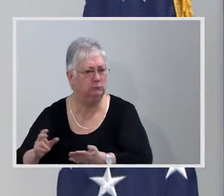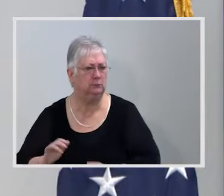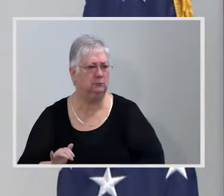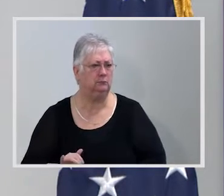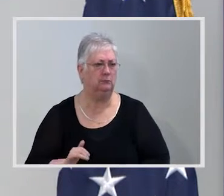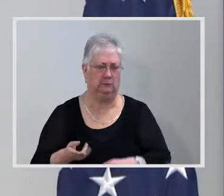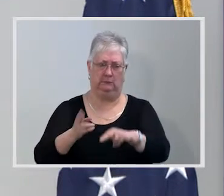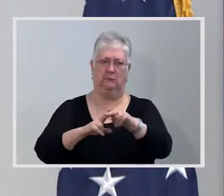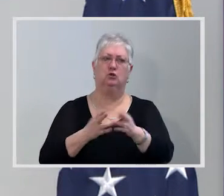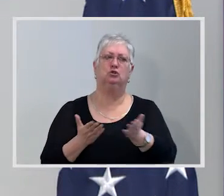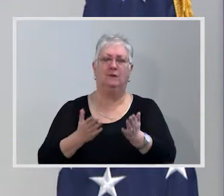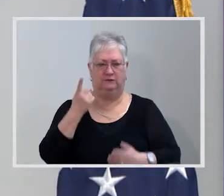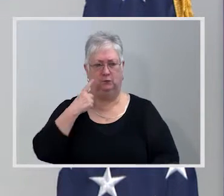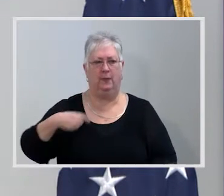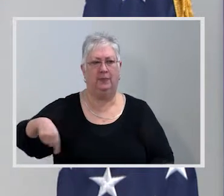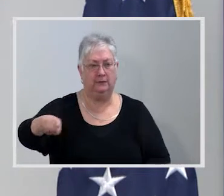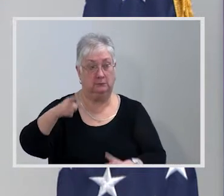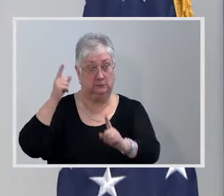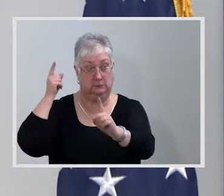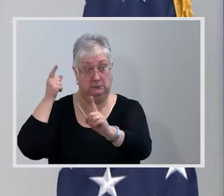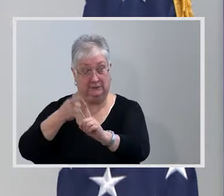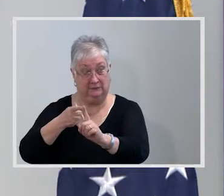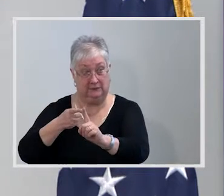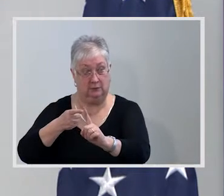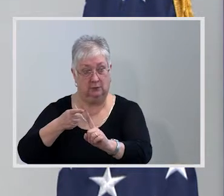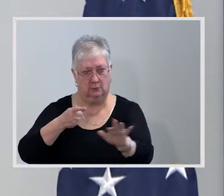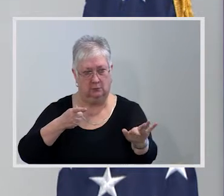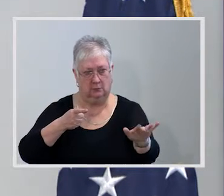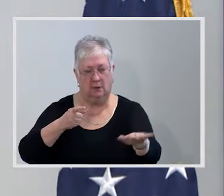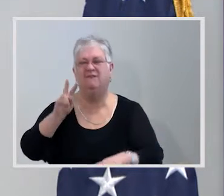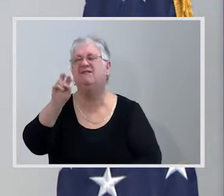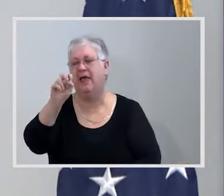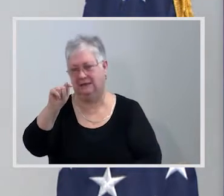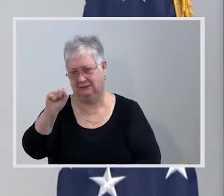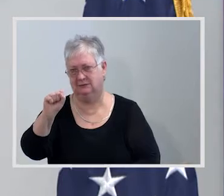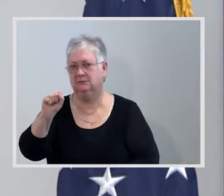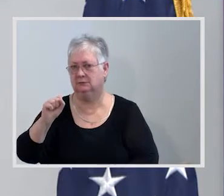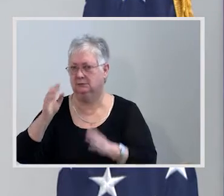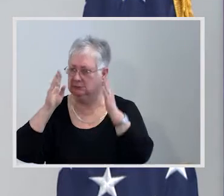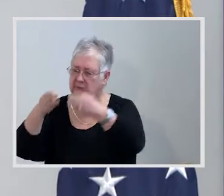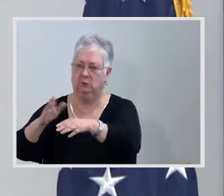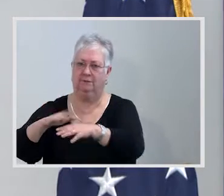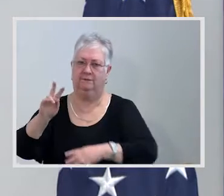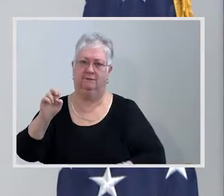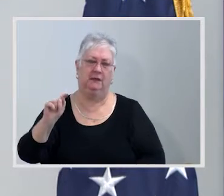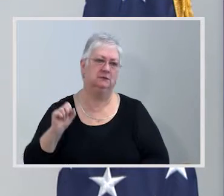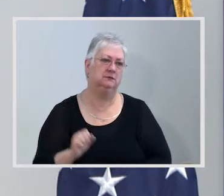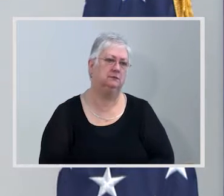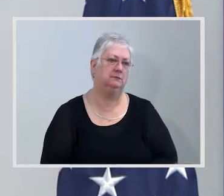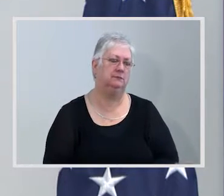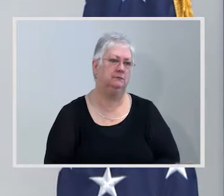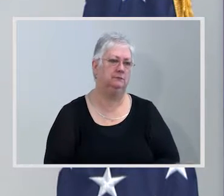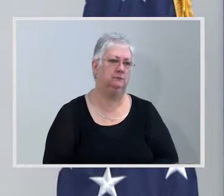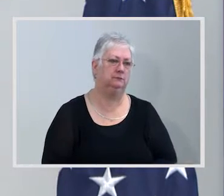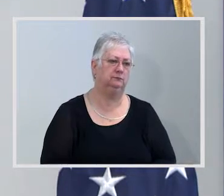VETERANS POPULATION HAS FALLEN 13% FROM DECEMBER 2015 TO DECEMBER 2016. SO YOU CAN SEE HOW THE KINDS OF